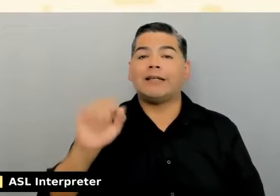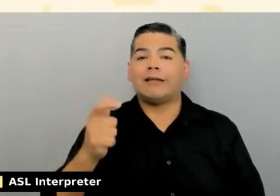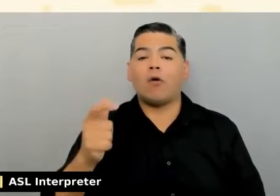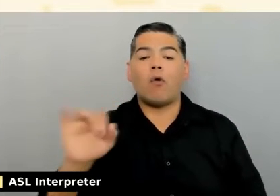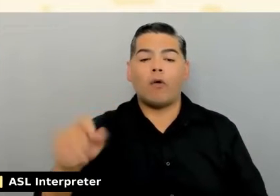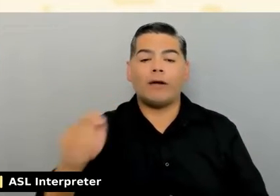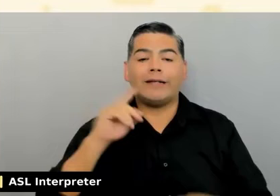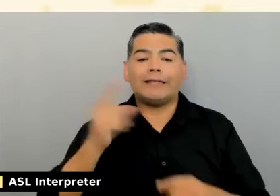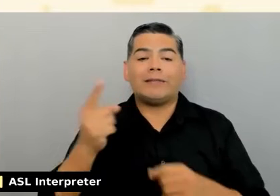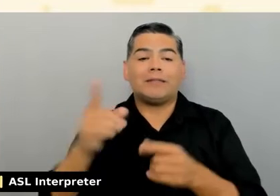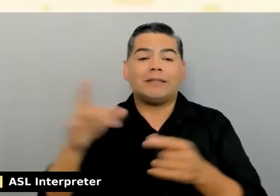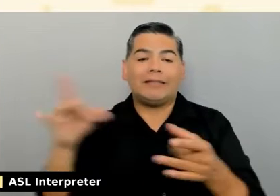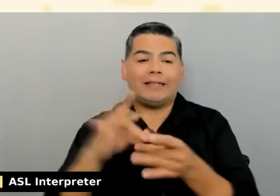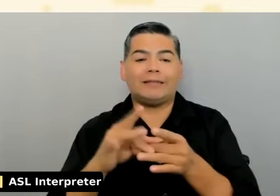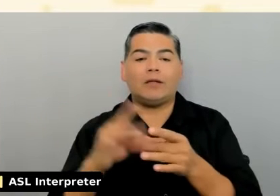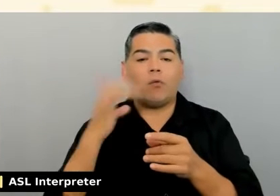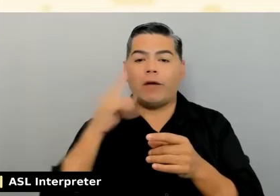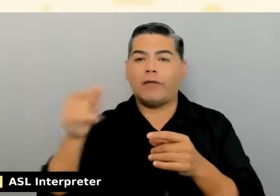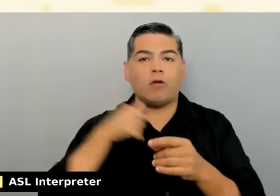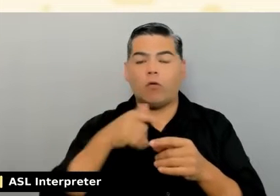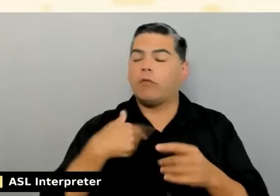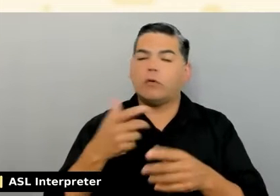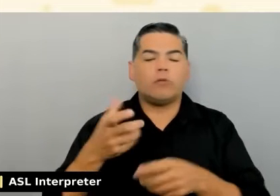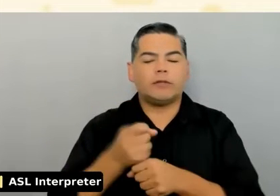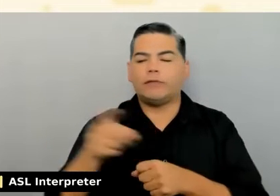Now, they do not receive tab focus by default.